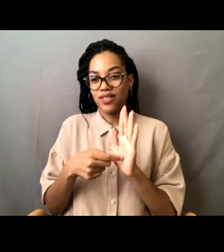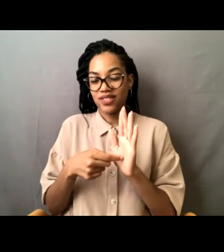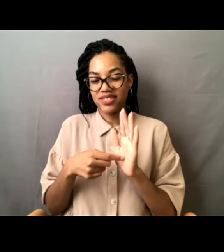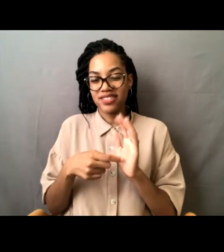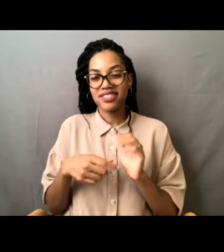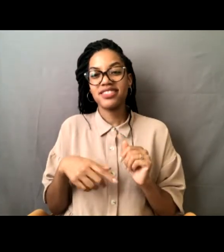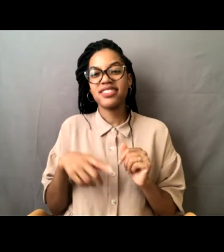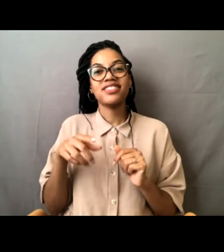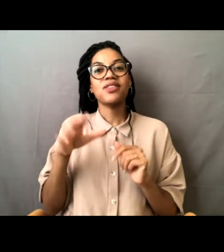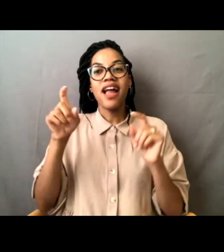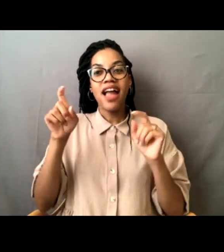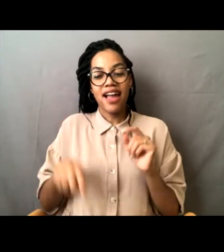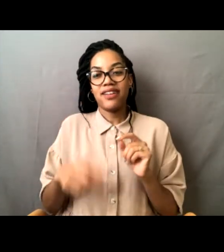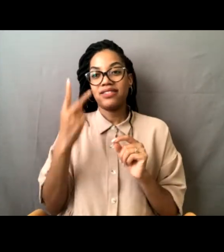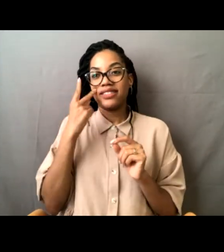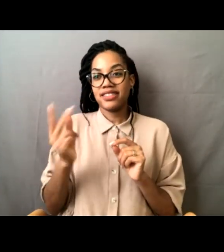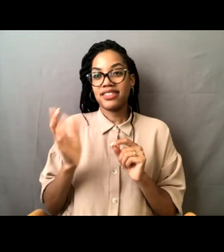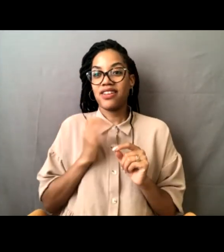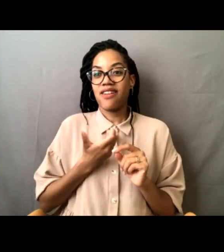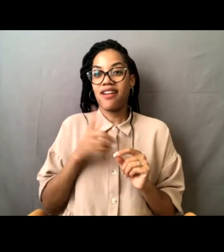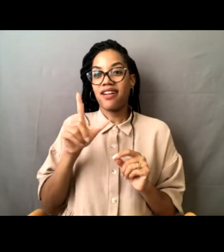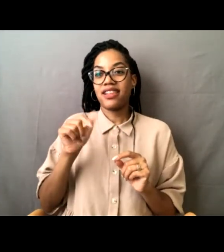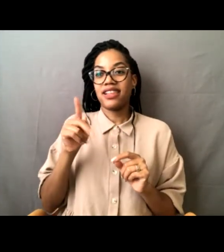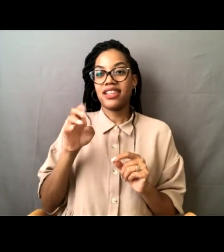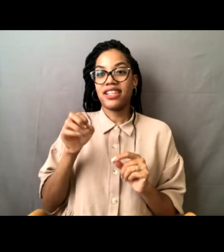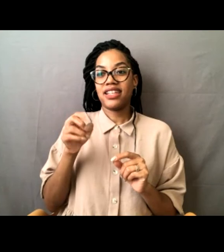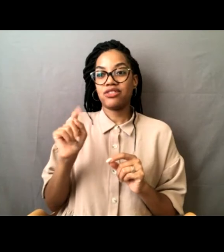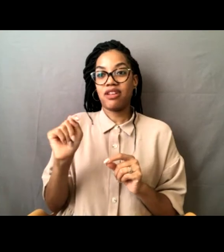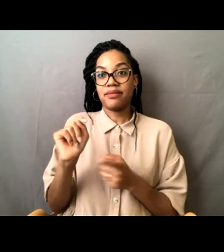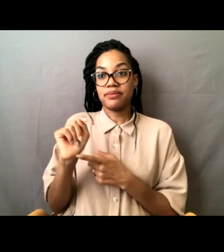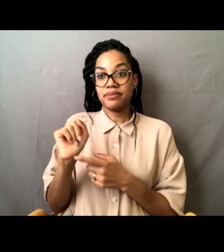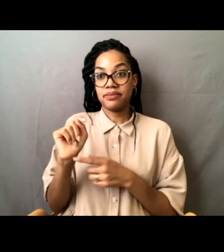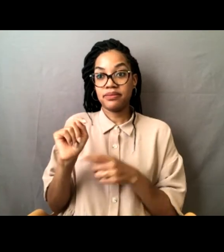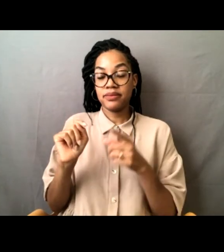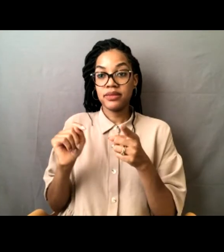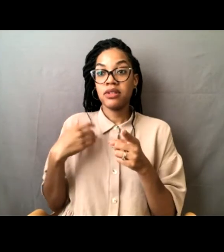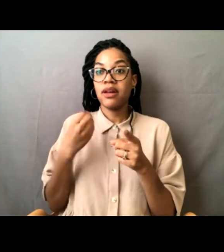without seeing some of our lake trout from Lake Champlain. So I have a couple lake trout here.